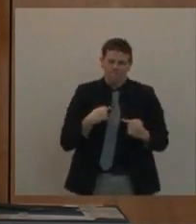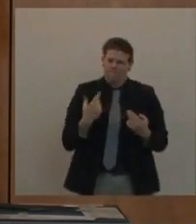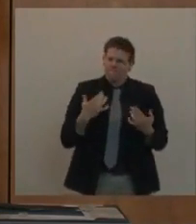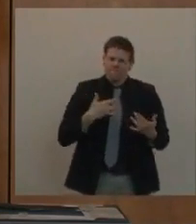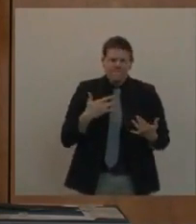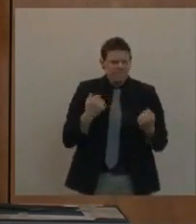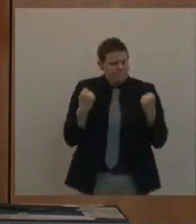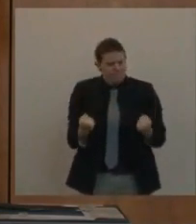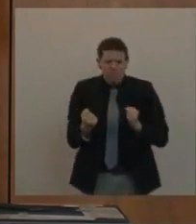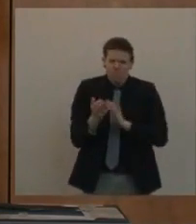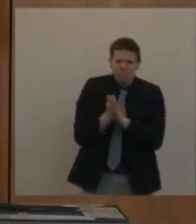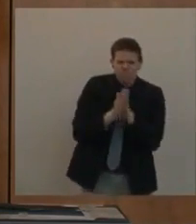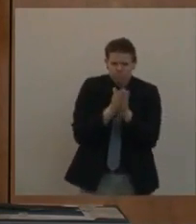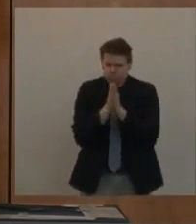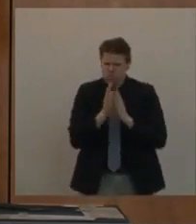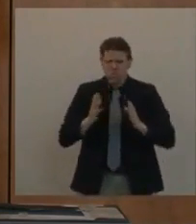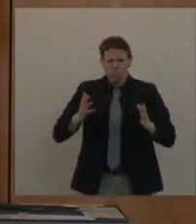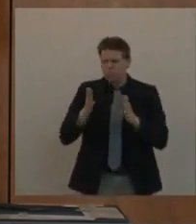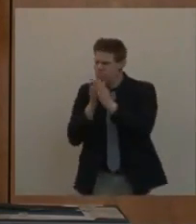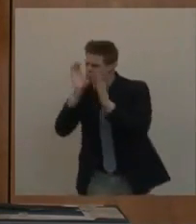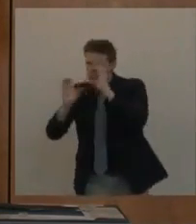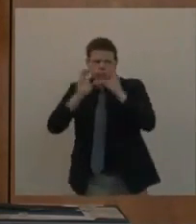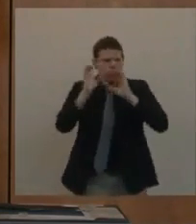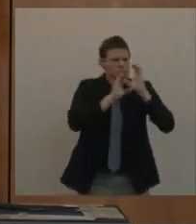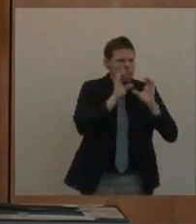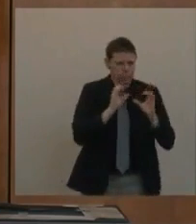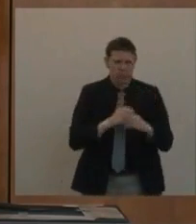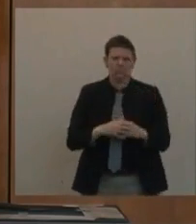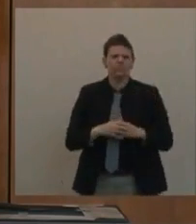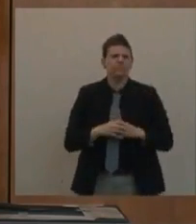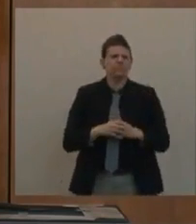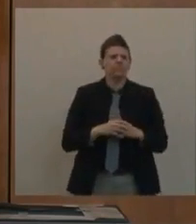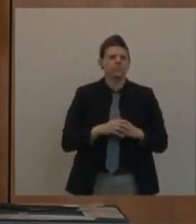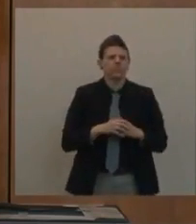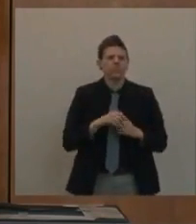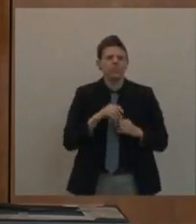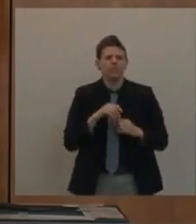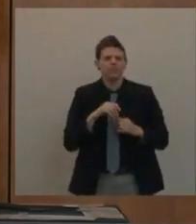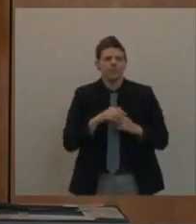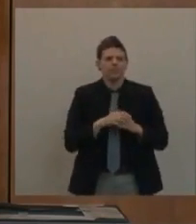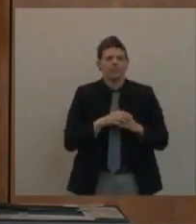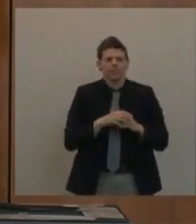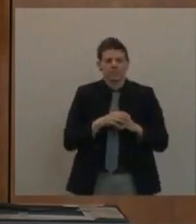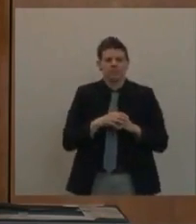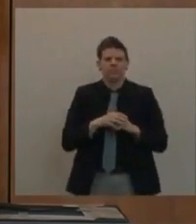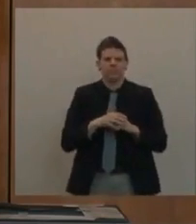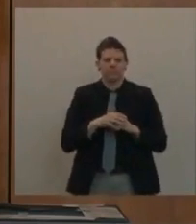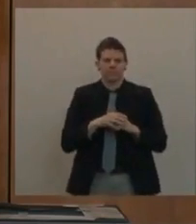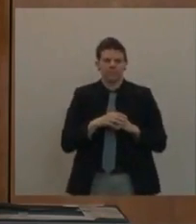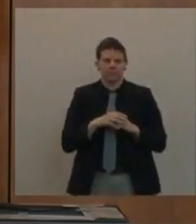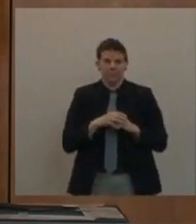I DON’T HAVE THAT LINED UP EXACTLY YET. AND I’M HIGHLY MOTIVATED TO FIND IT.